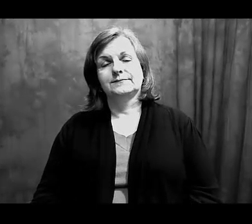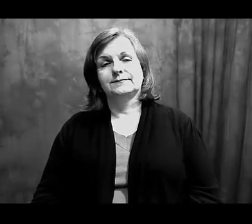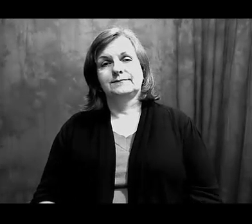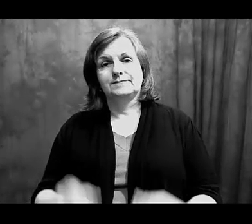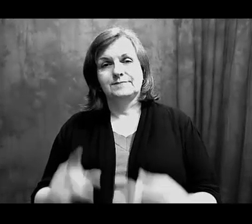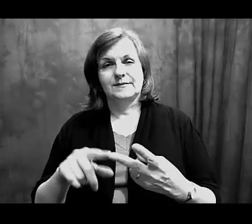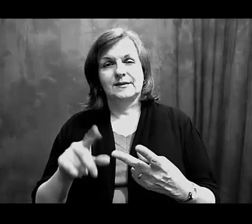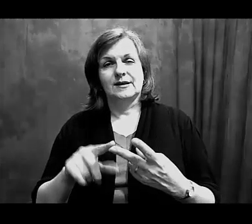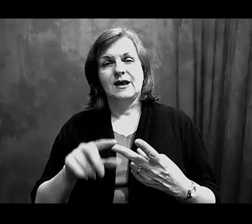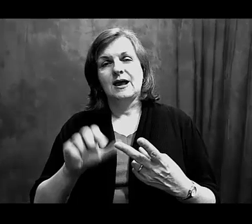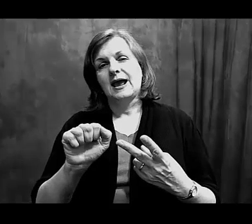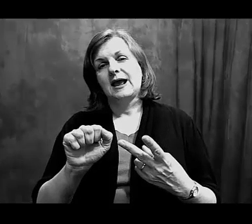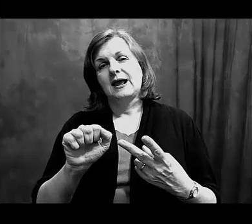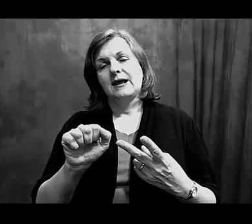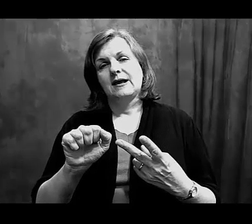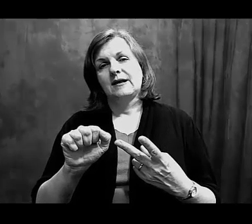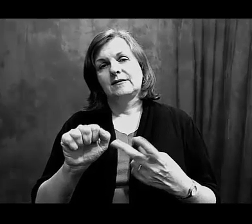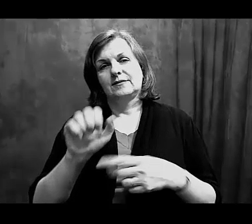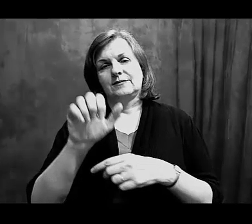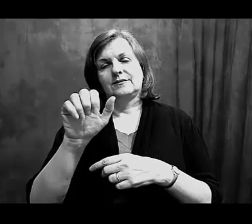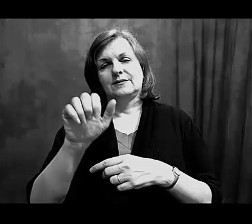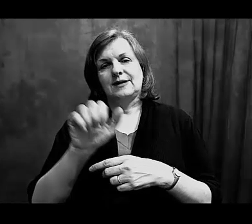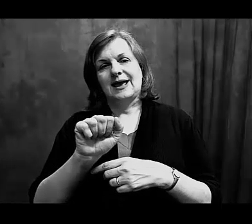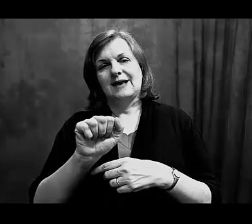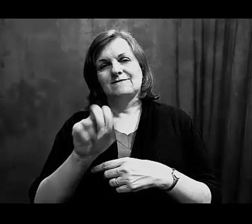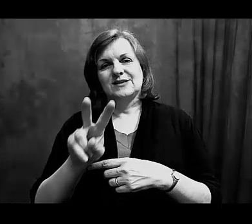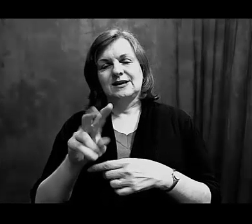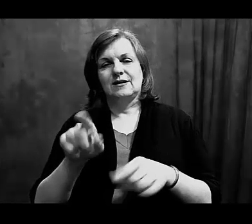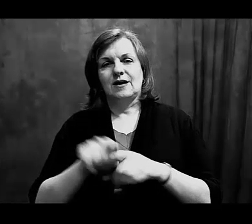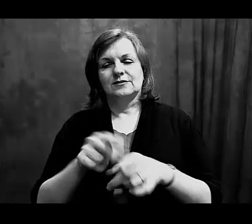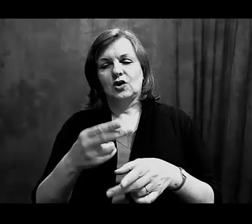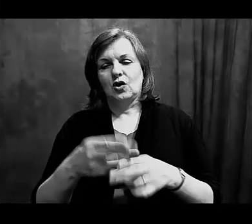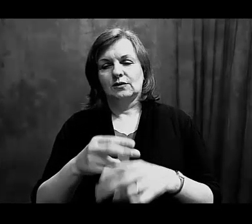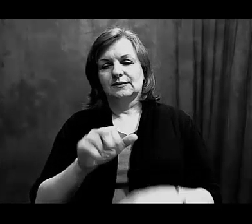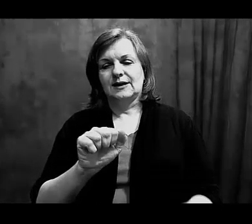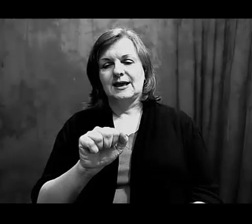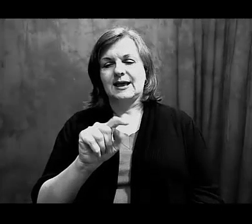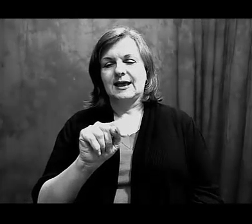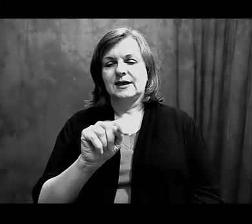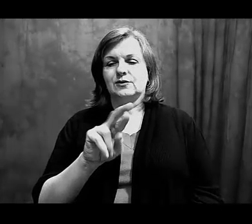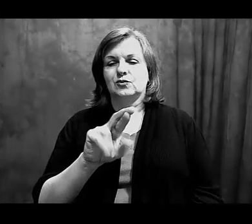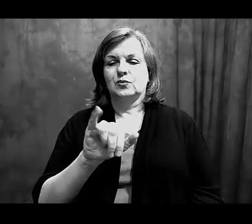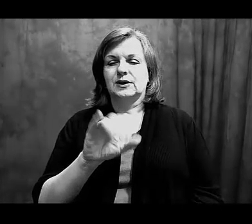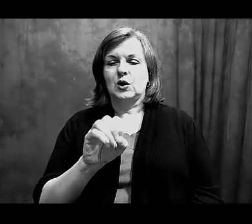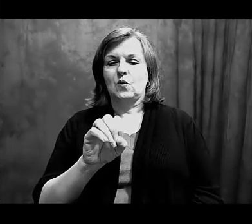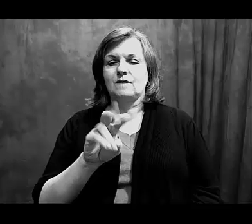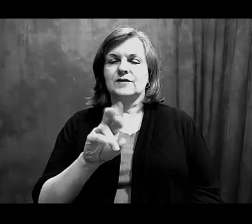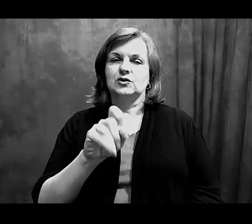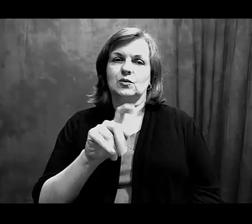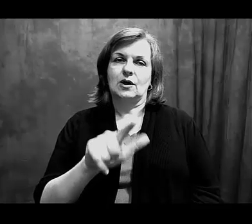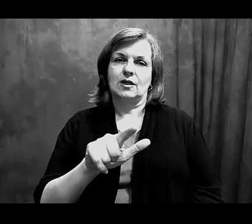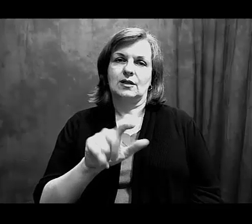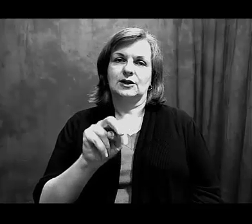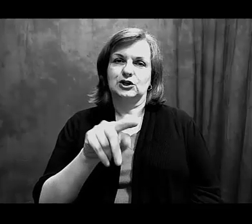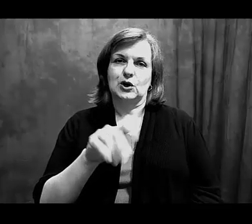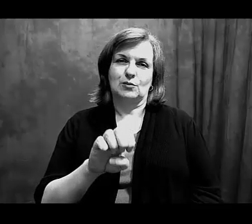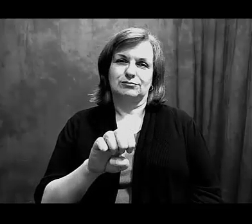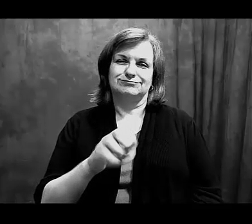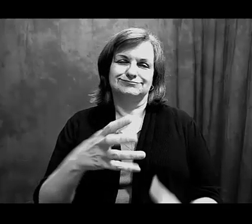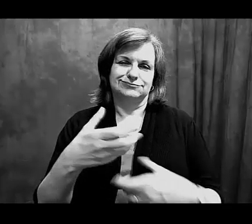the heart itself -- so the SA node actually is going to generate a electrical signals in the